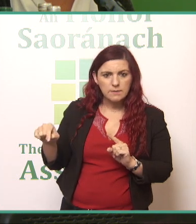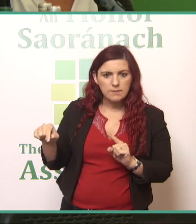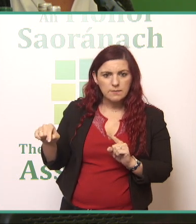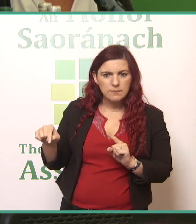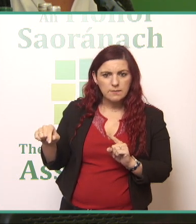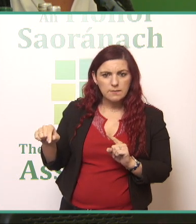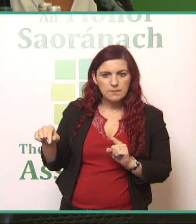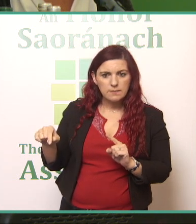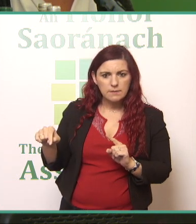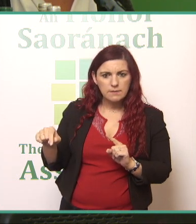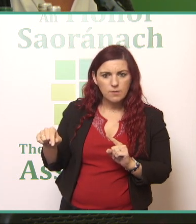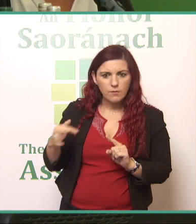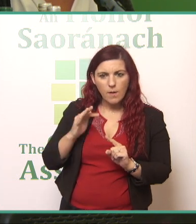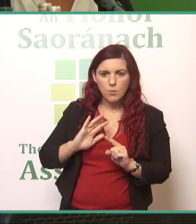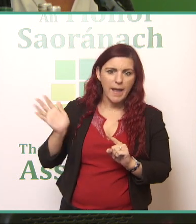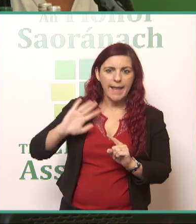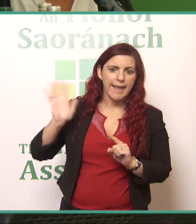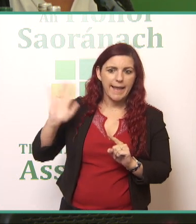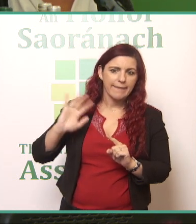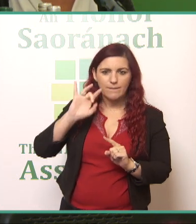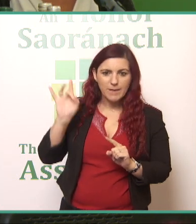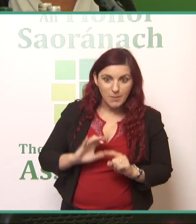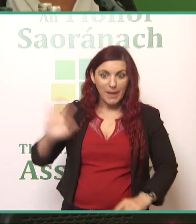if you want to wave if you want to take any questions you want to take this one